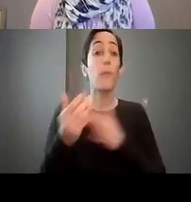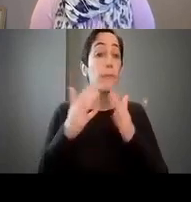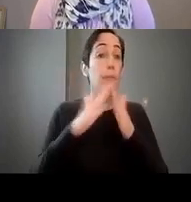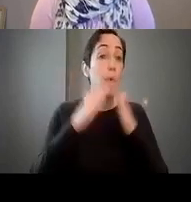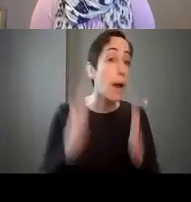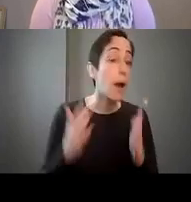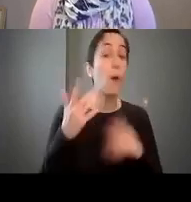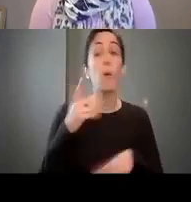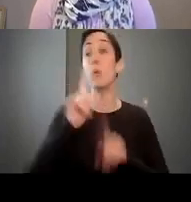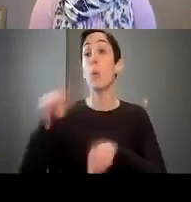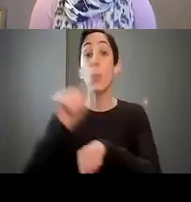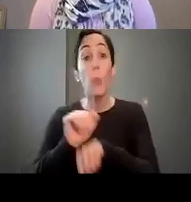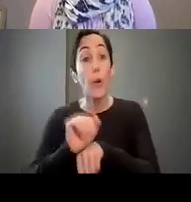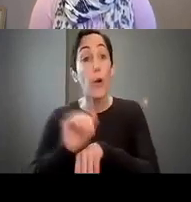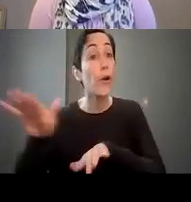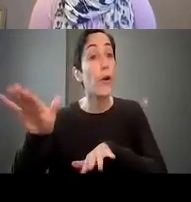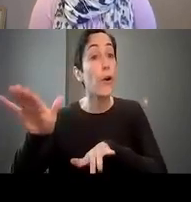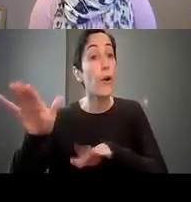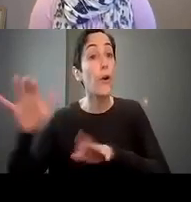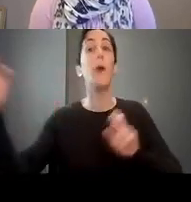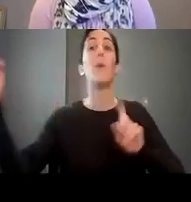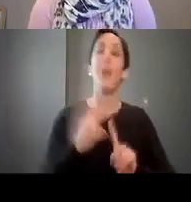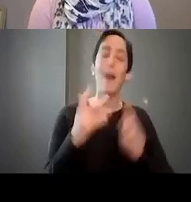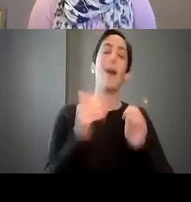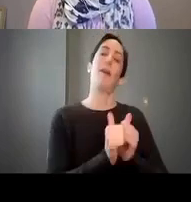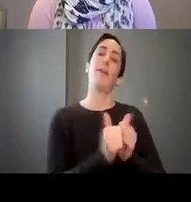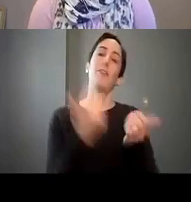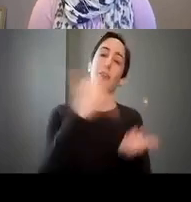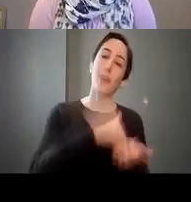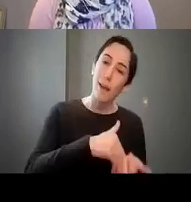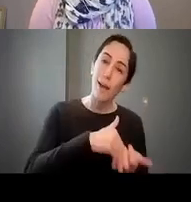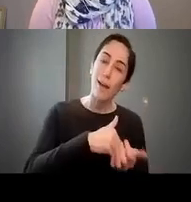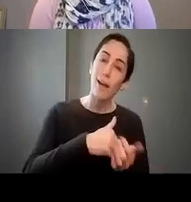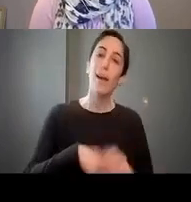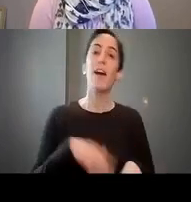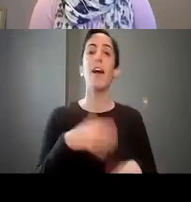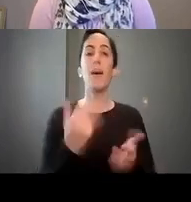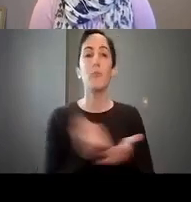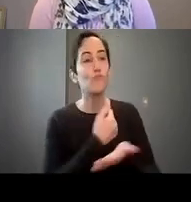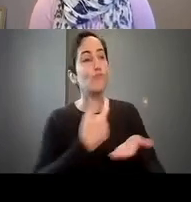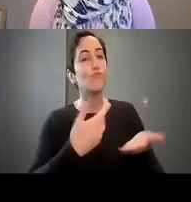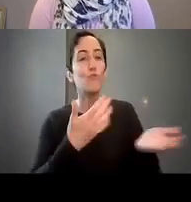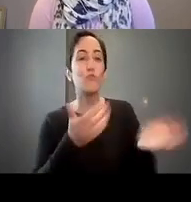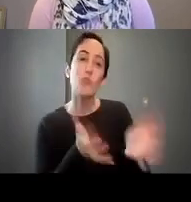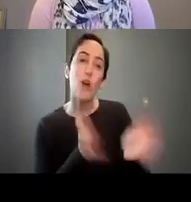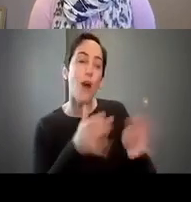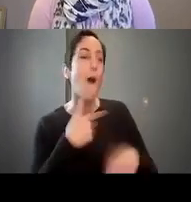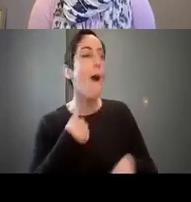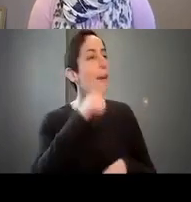come home and have a renewed sense of into the office or go in for a shift and interest in curiosity but what we missed come home and have a renewed sense of when we weren't there. And the truth of interest in curiosity but what we missed